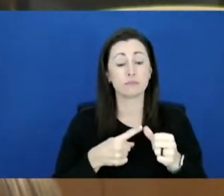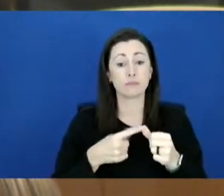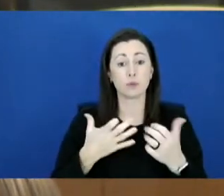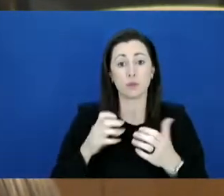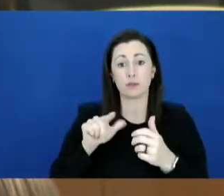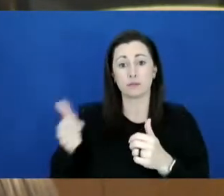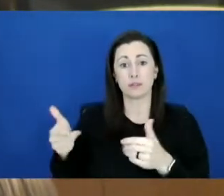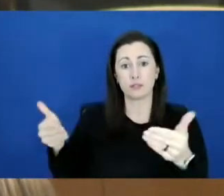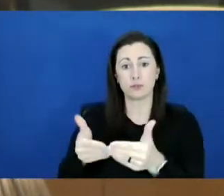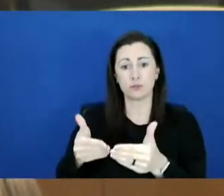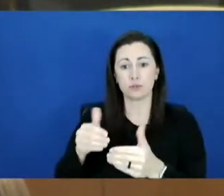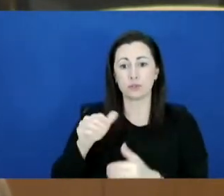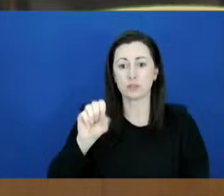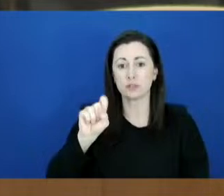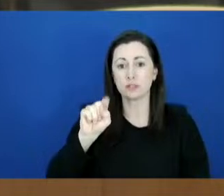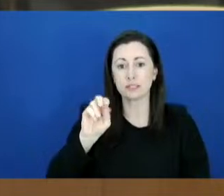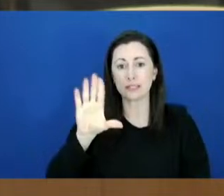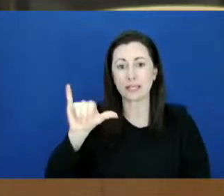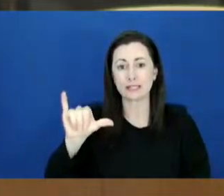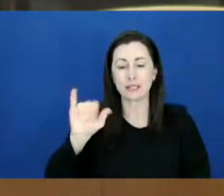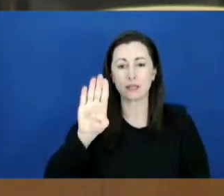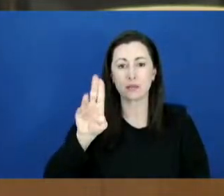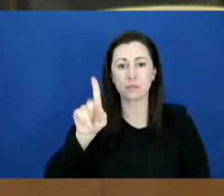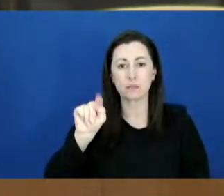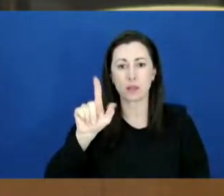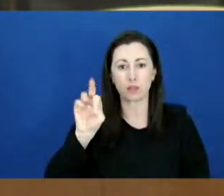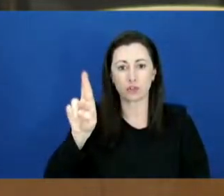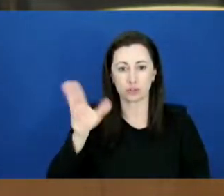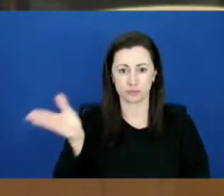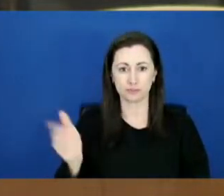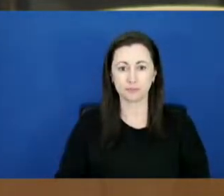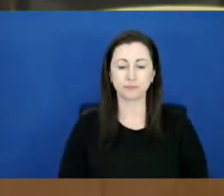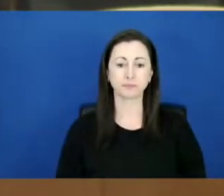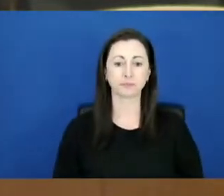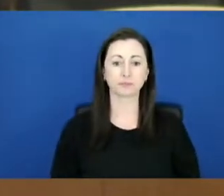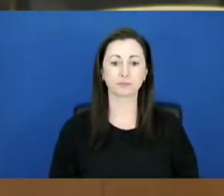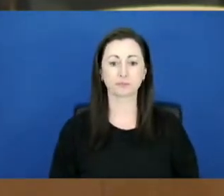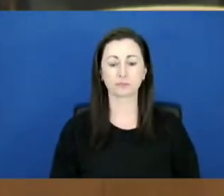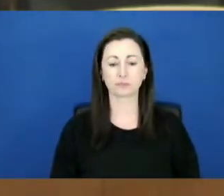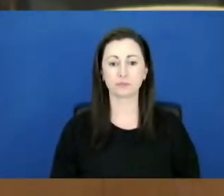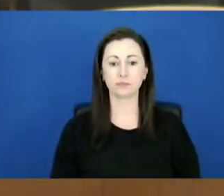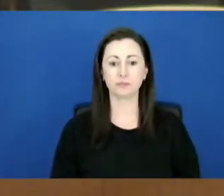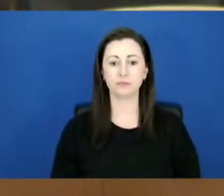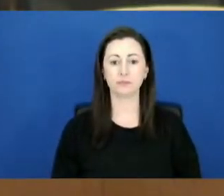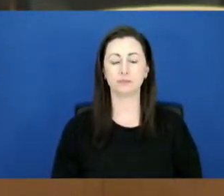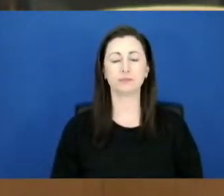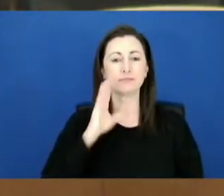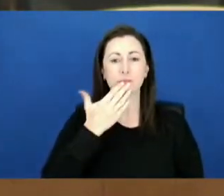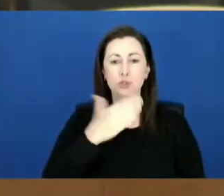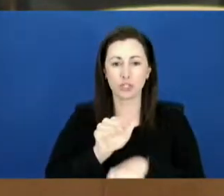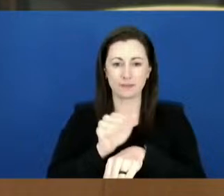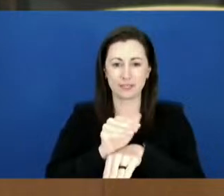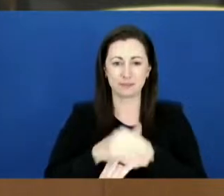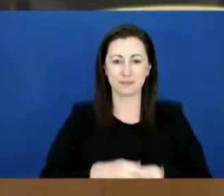BEING DONE IN OUR COMMUNITY.